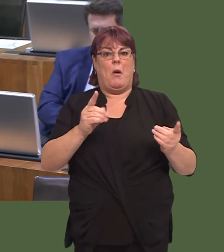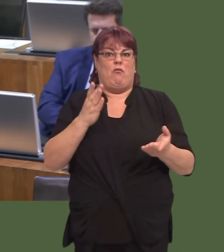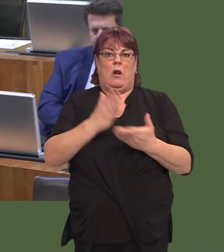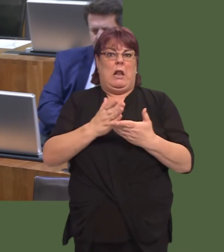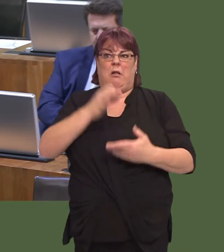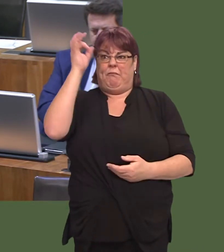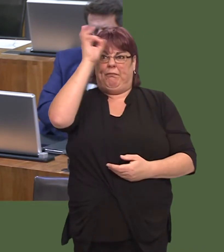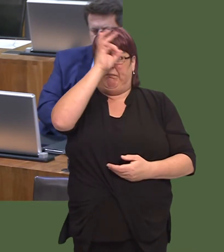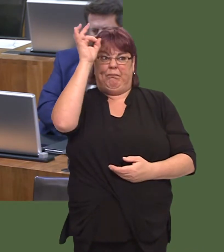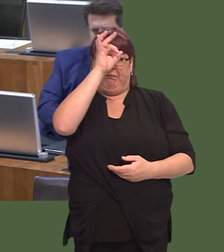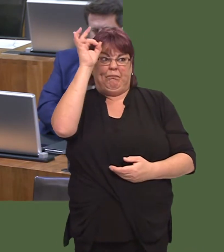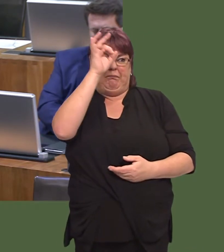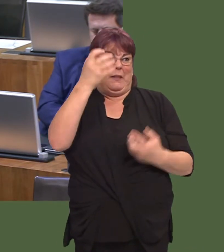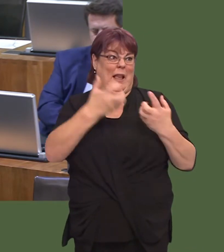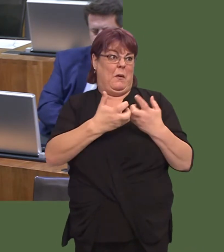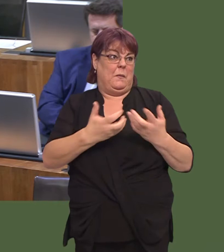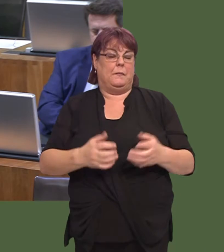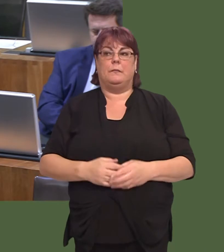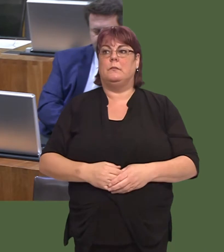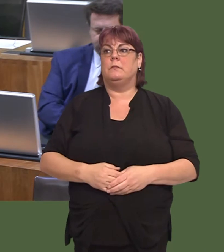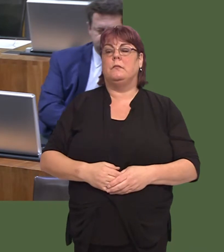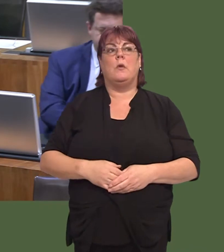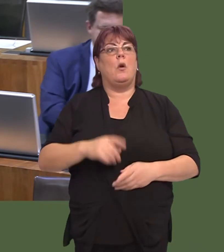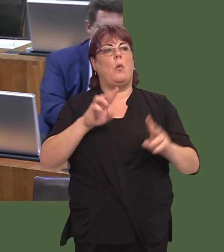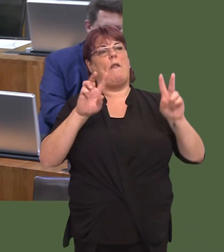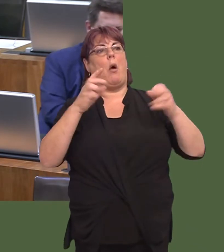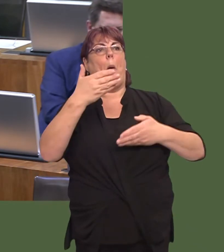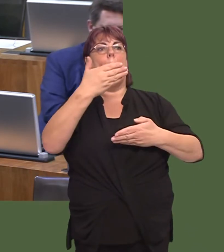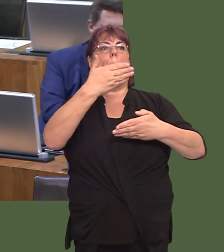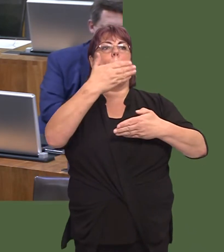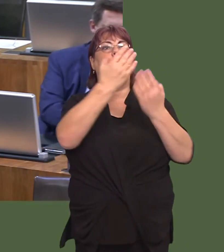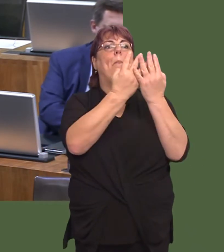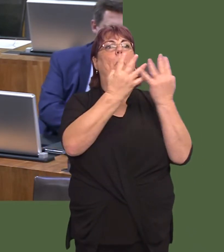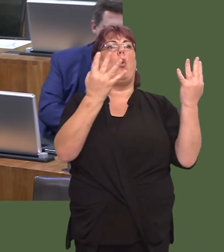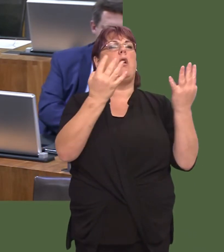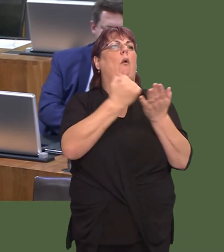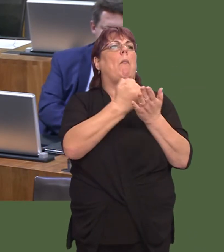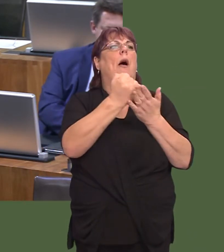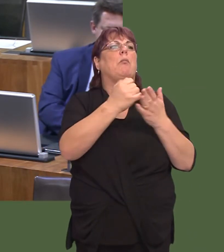Carwyn Jones: Itís one thing, of course, to have passport-free travel between Wales and Ireland.